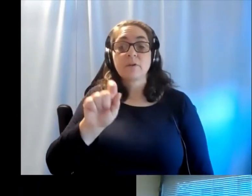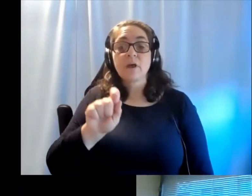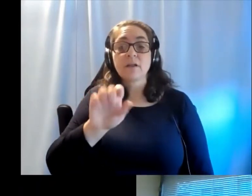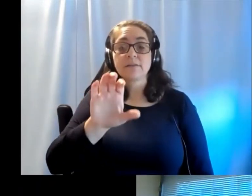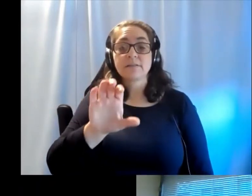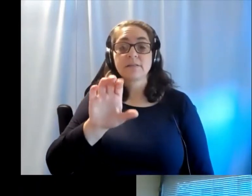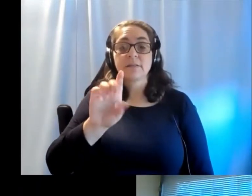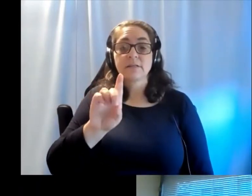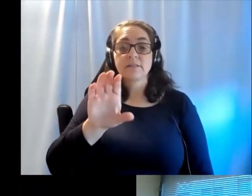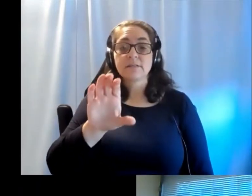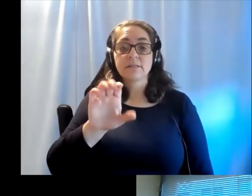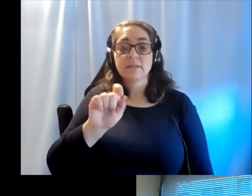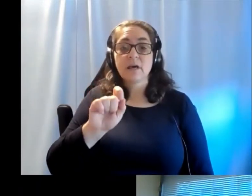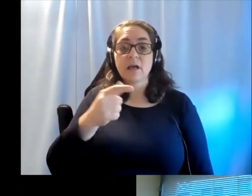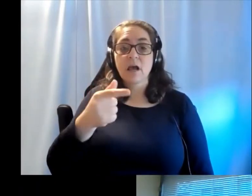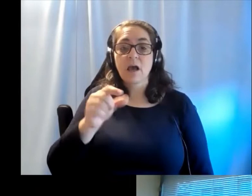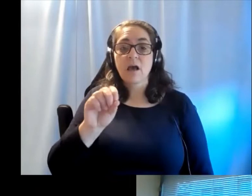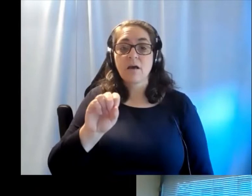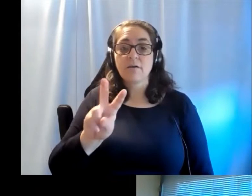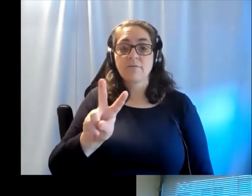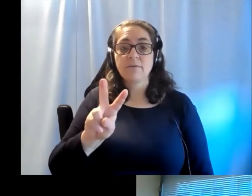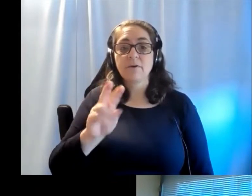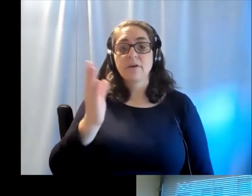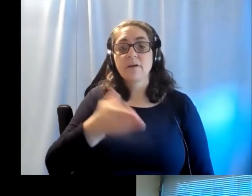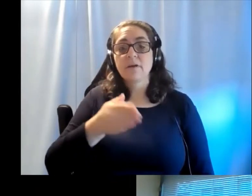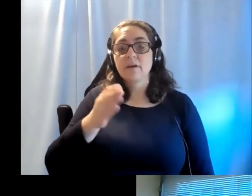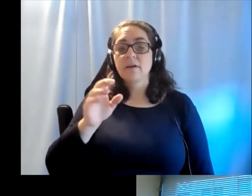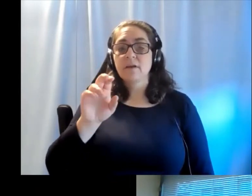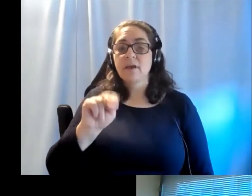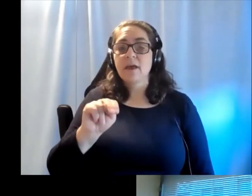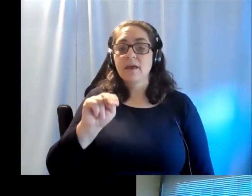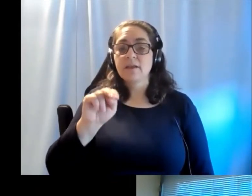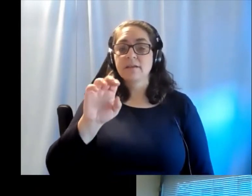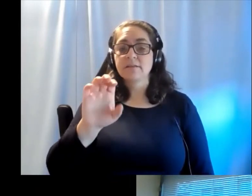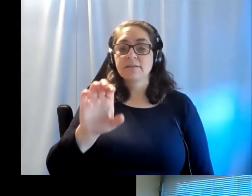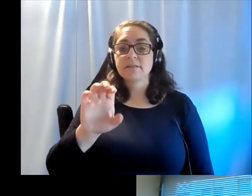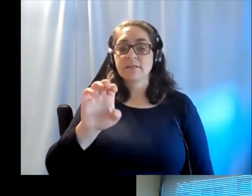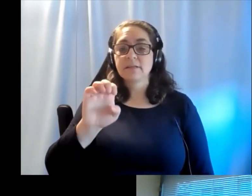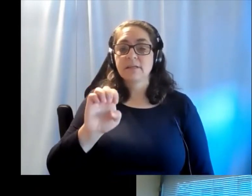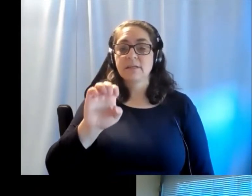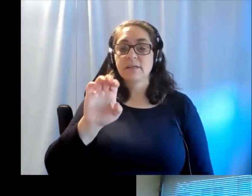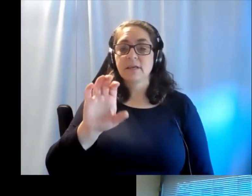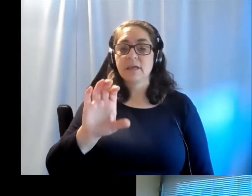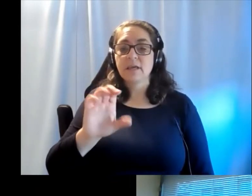WWW.CDC.gov.